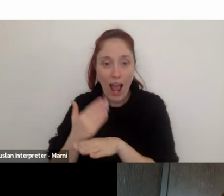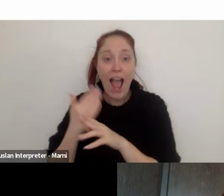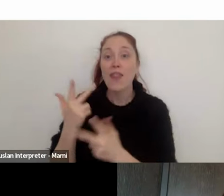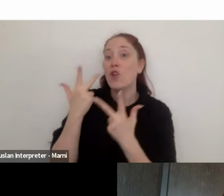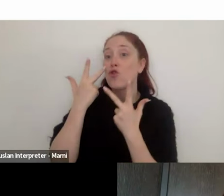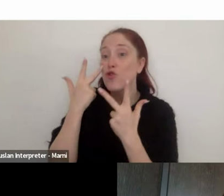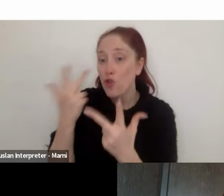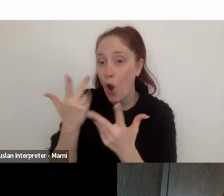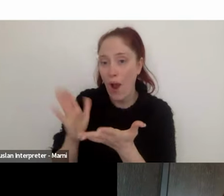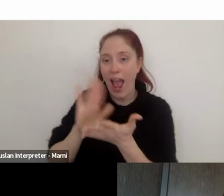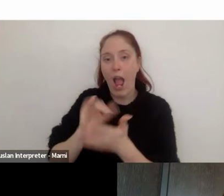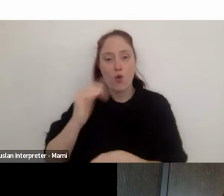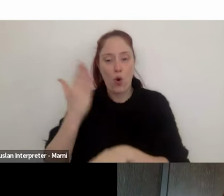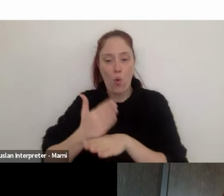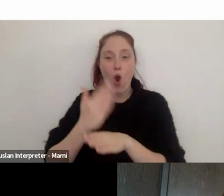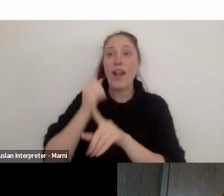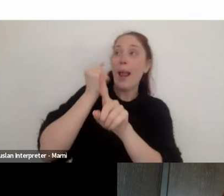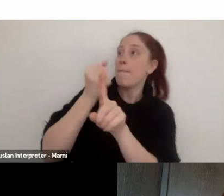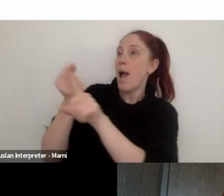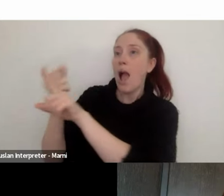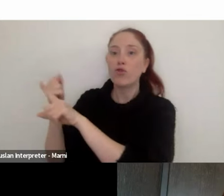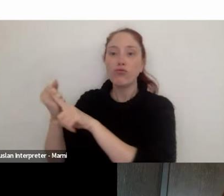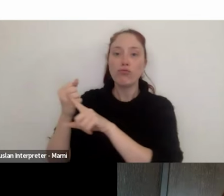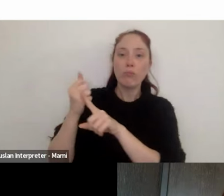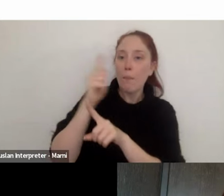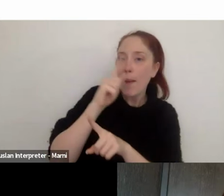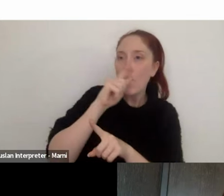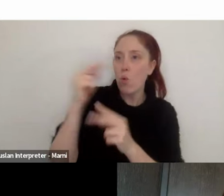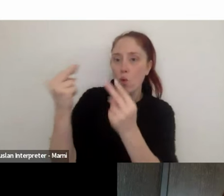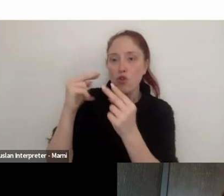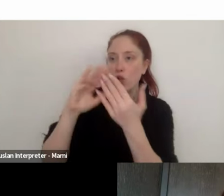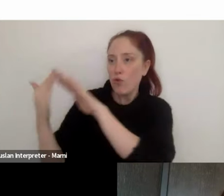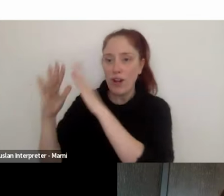is having for audience and the creatives involved. The table there just summarises